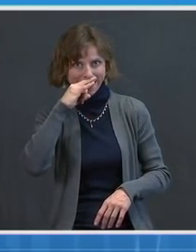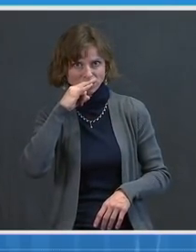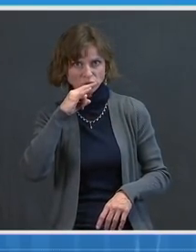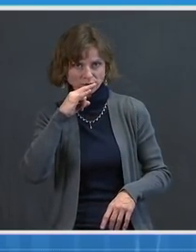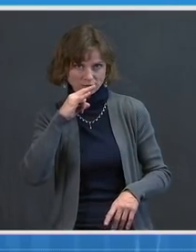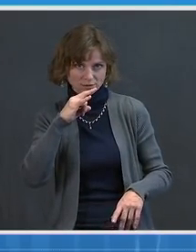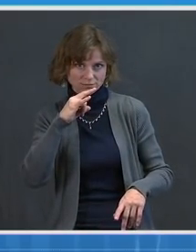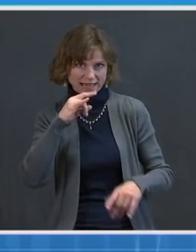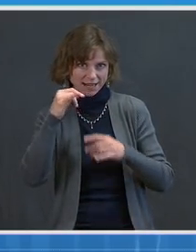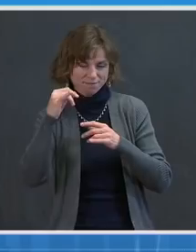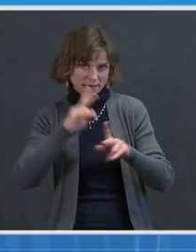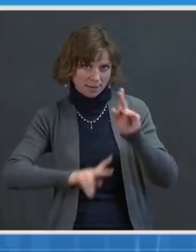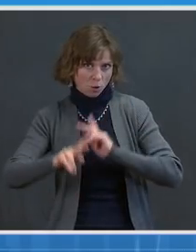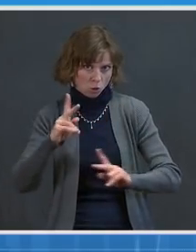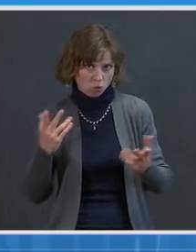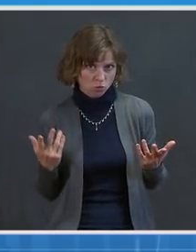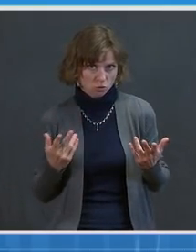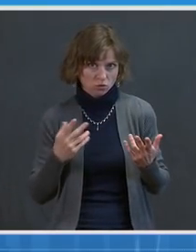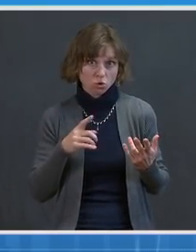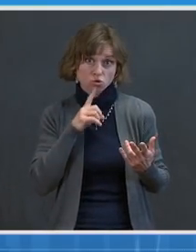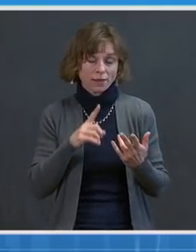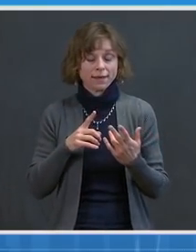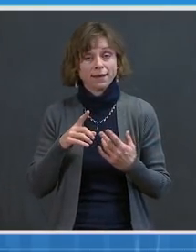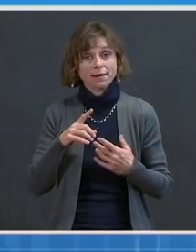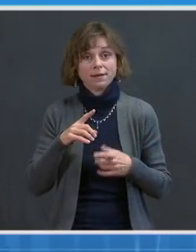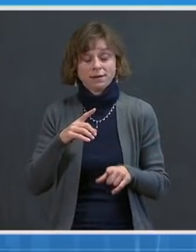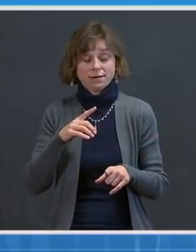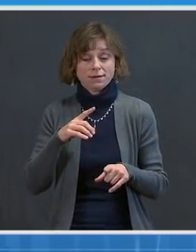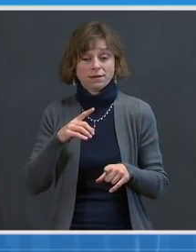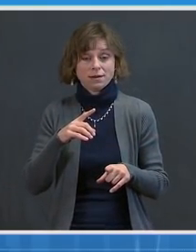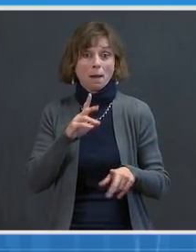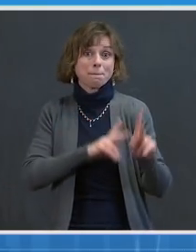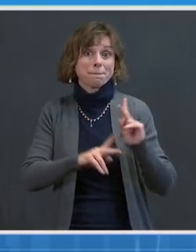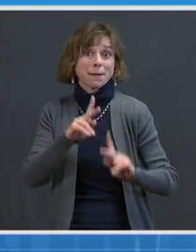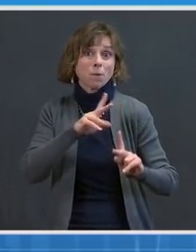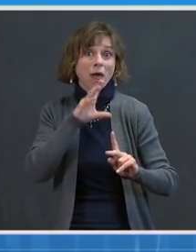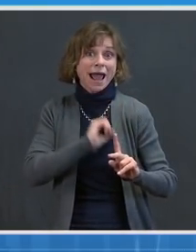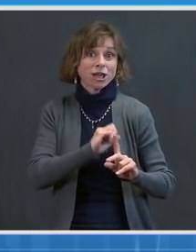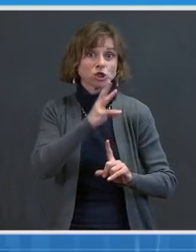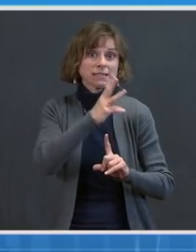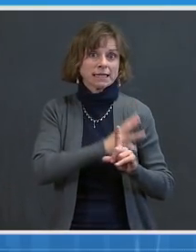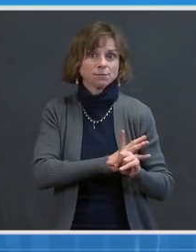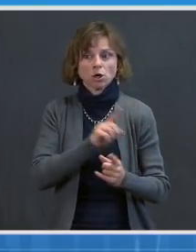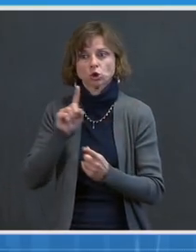namely people from age six months to 16 to 18.